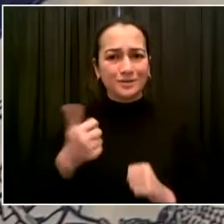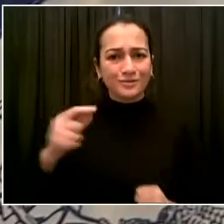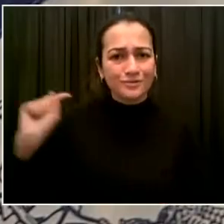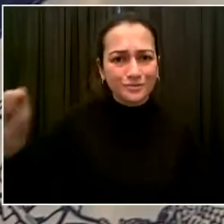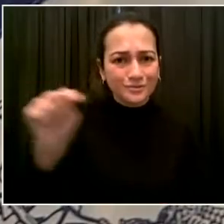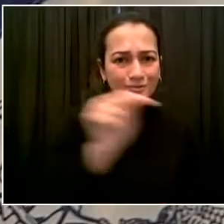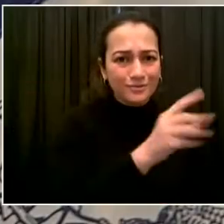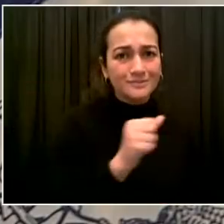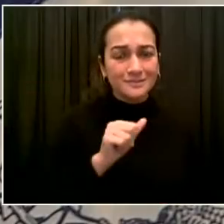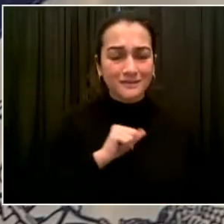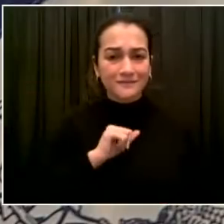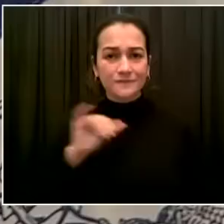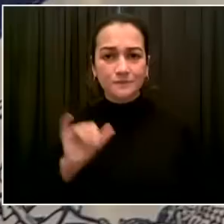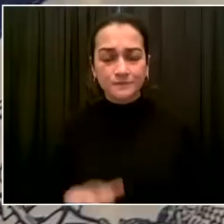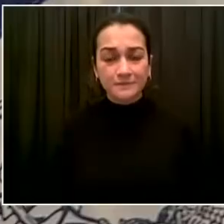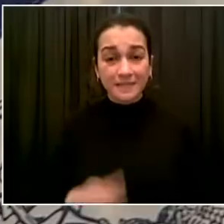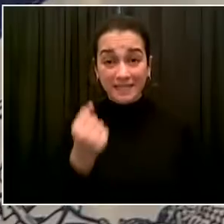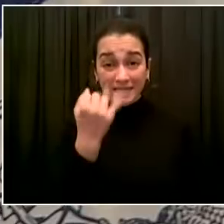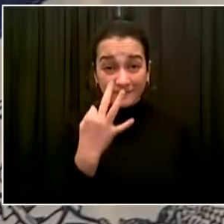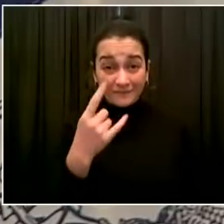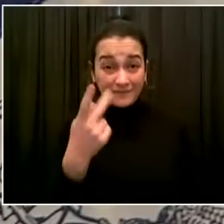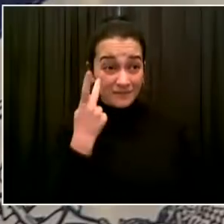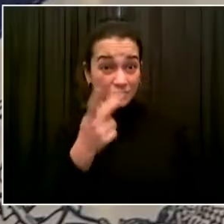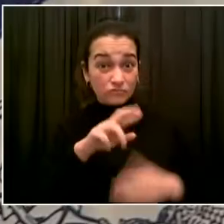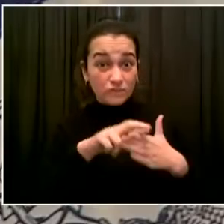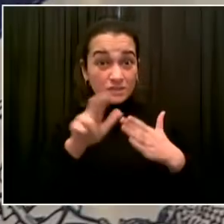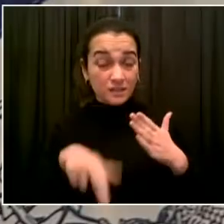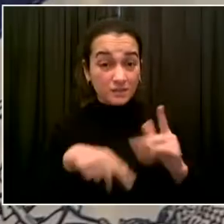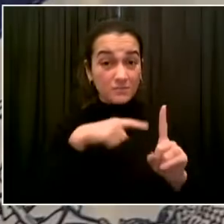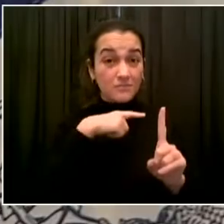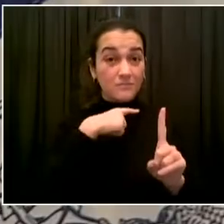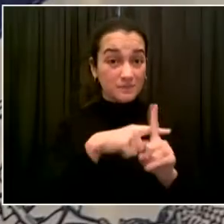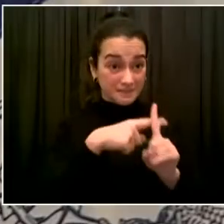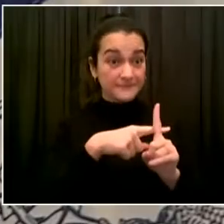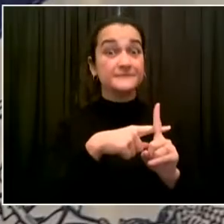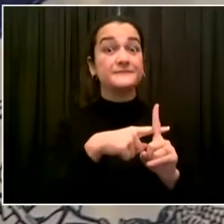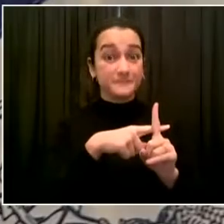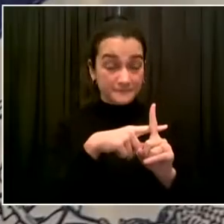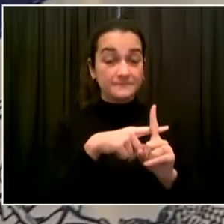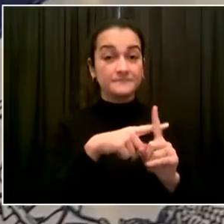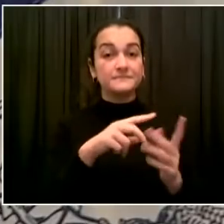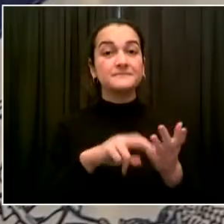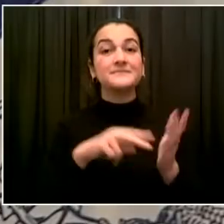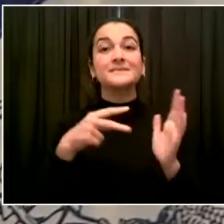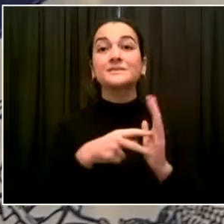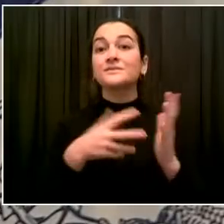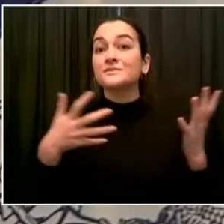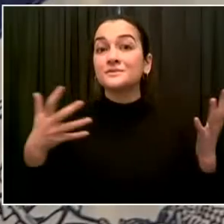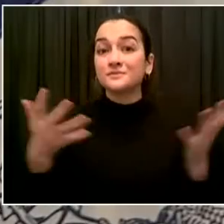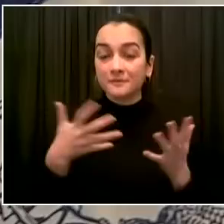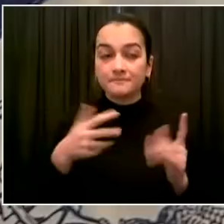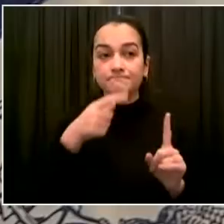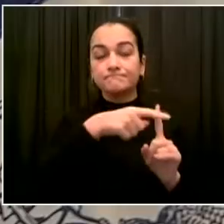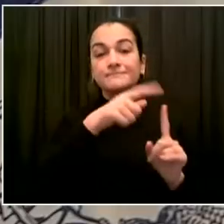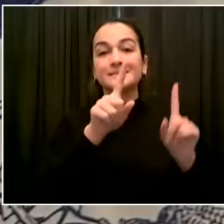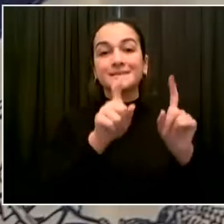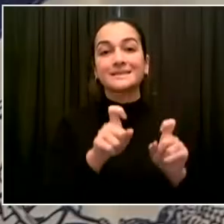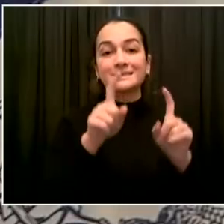IT HELPS US ON SO MANY LEVELS. IT HELPS US TO MAKE SURE EACH PERSON KNOWS WHERE THEY STAND ON A VERY PERSONAL LEVEL AND WHEN YOU GET TESTED YOU KNOW WHAT TO DO AND